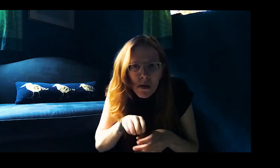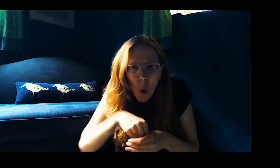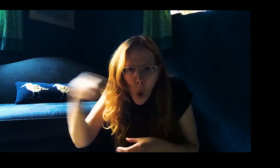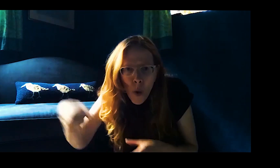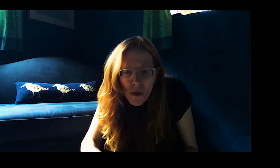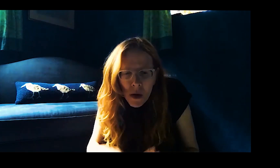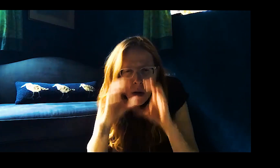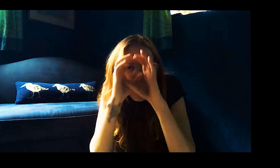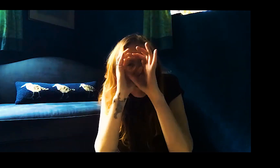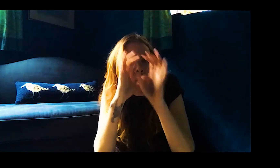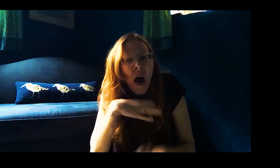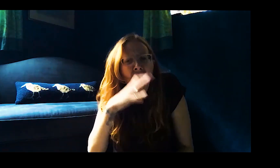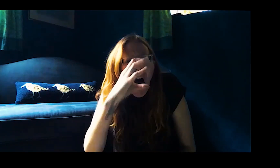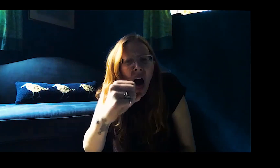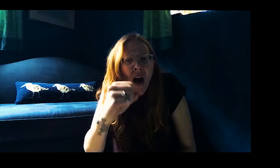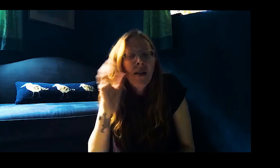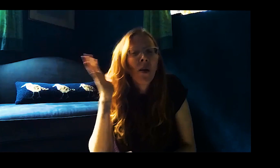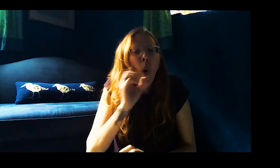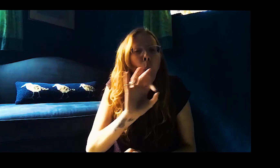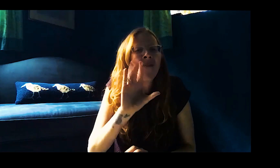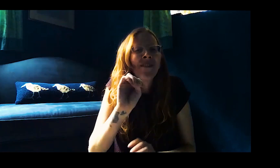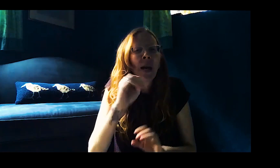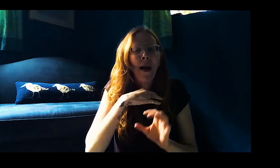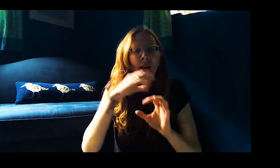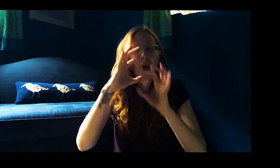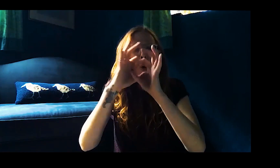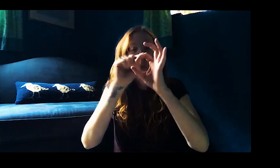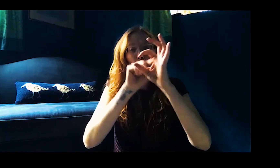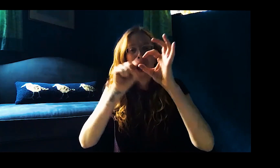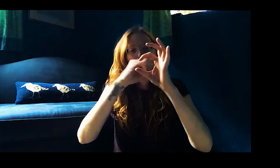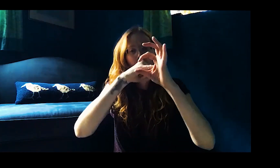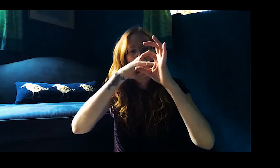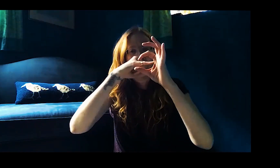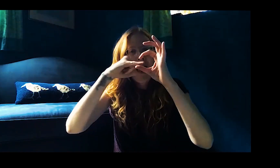and her green camera bag, and she'd be - you know, excited about taking a picture of something, and